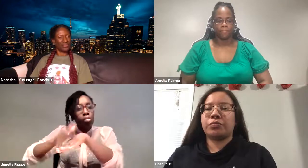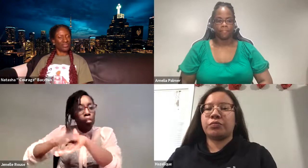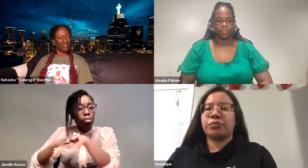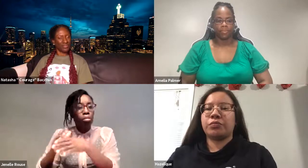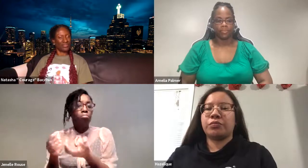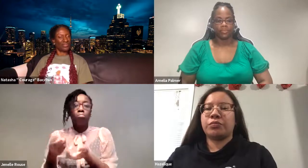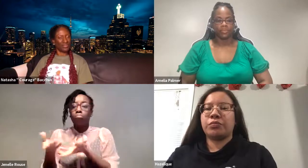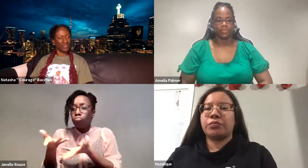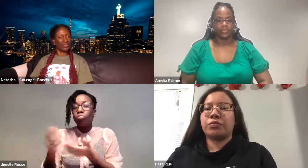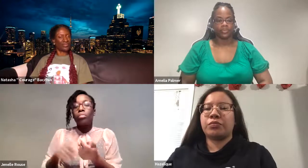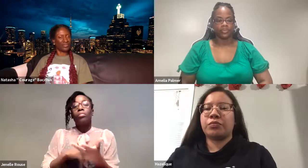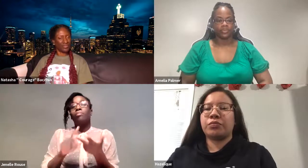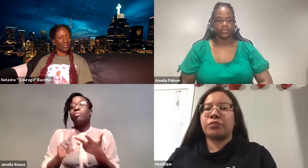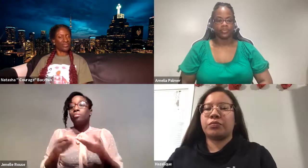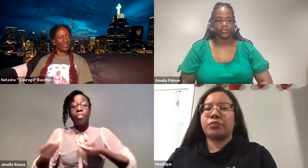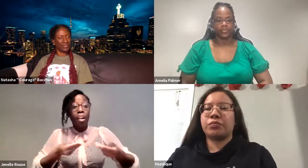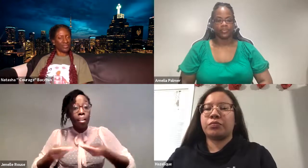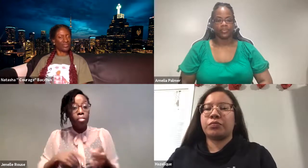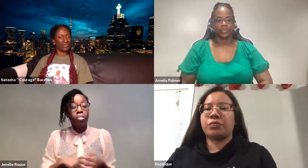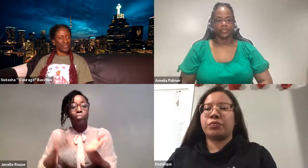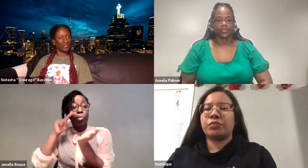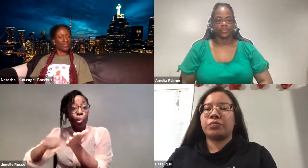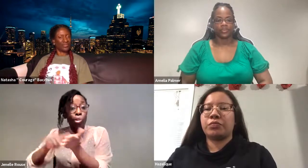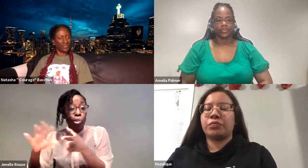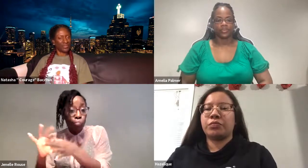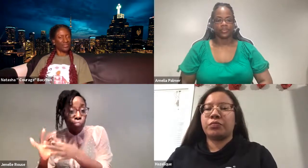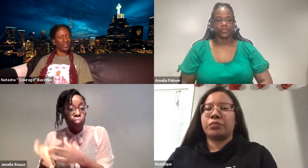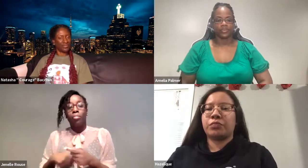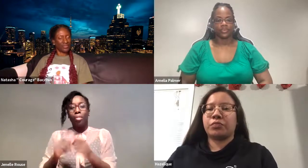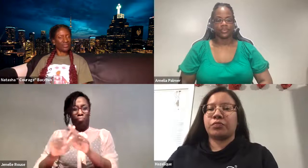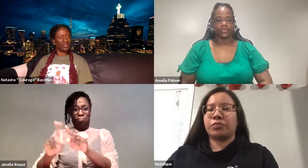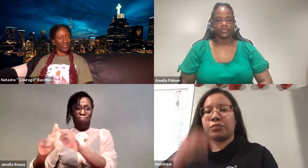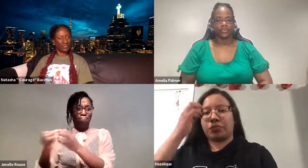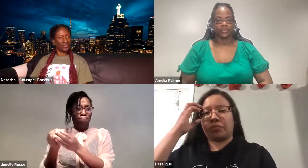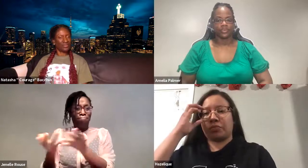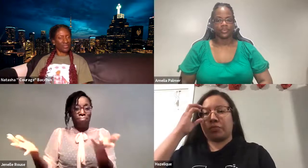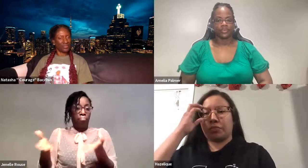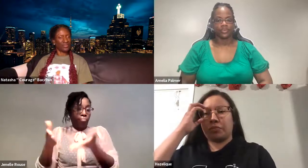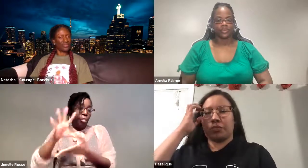and a dancer, i've been a consultant, i've been a facilitator, i've been a researcher and